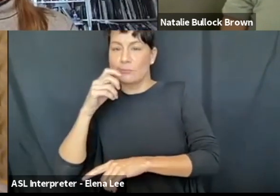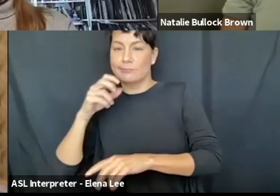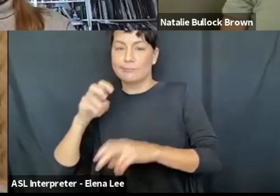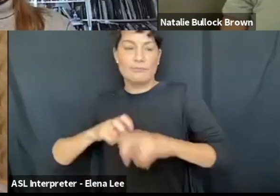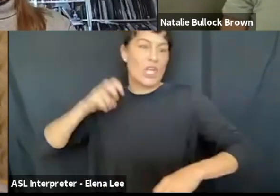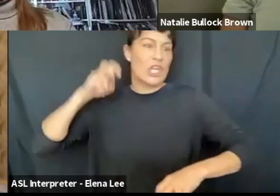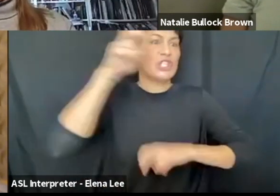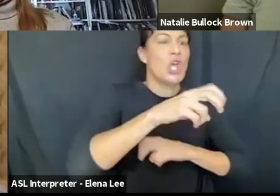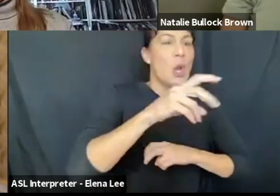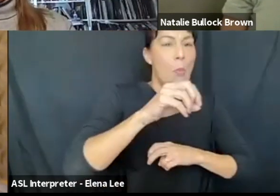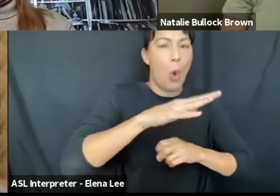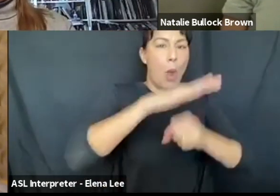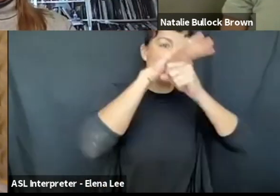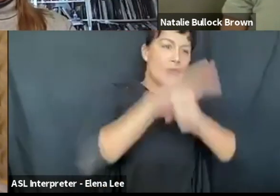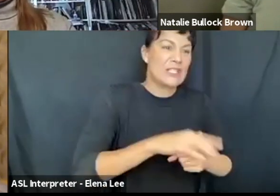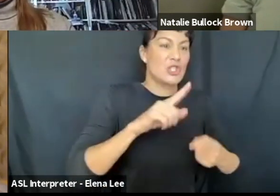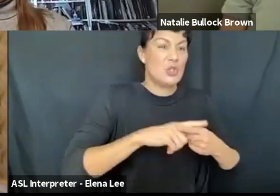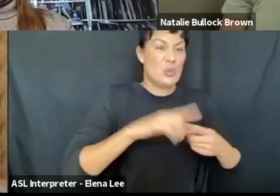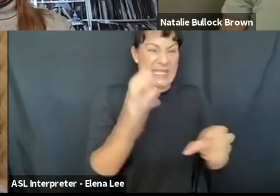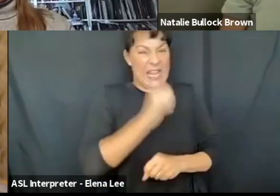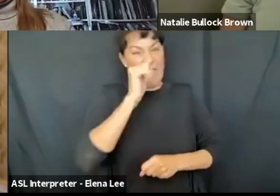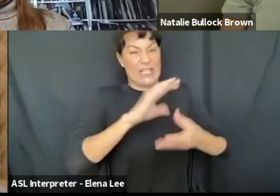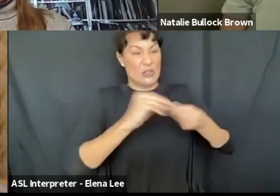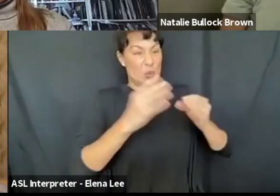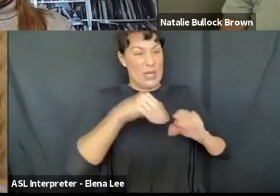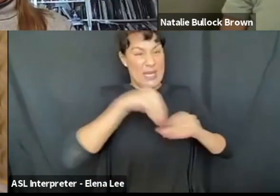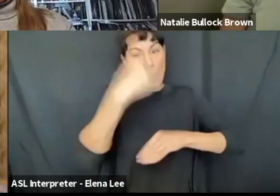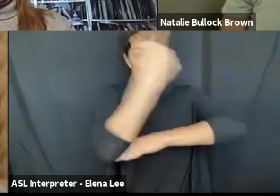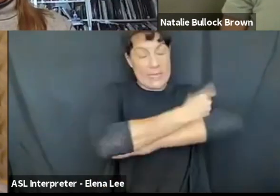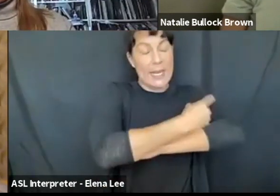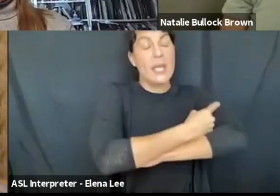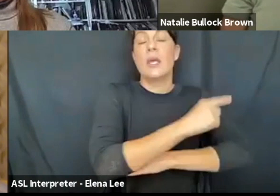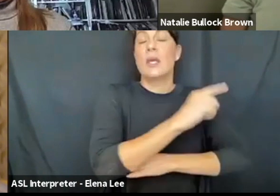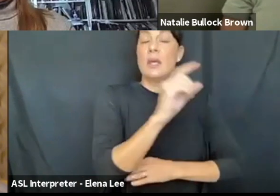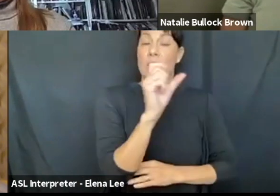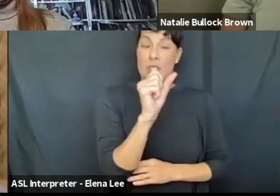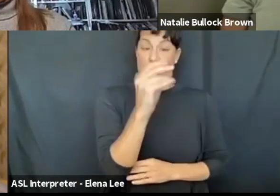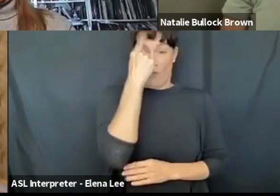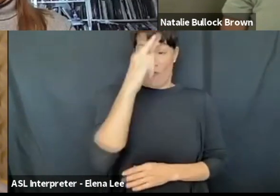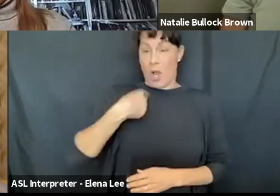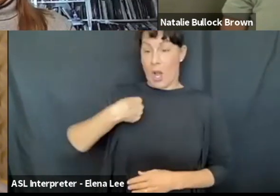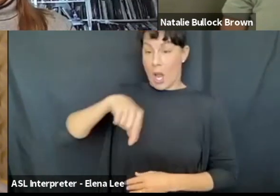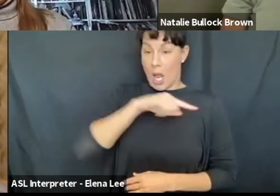to deliver a story in a day. And so, what that means for us in the way we approach the stories.